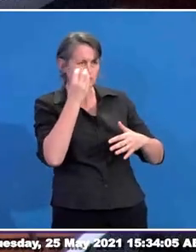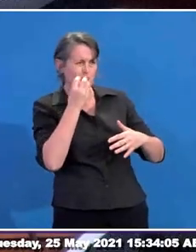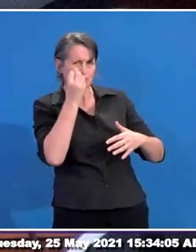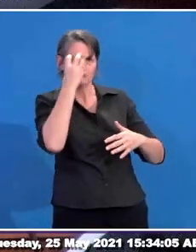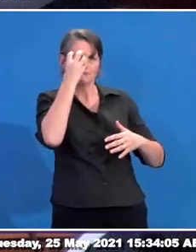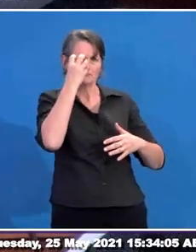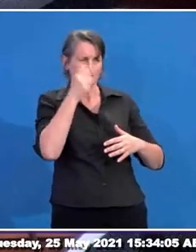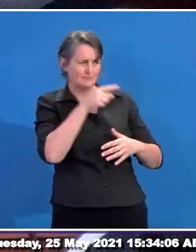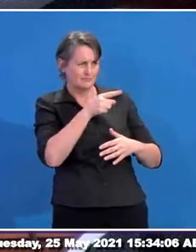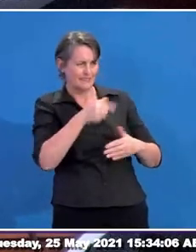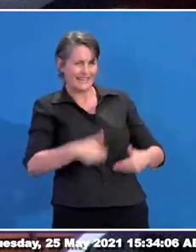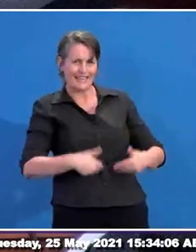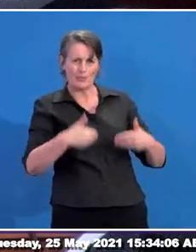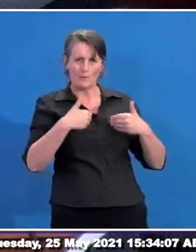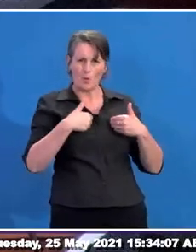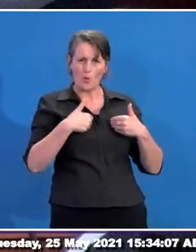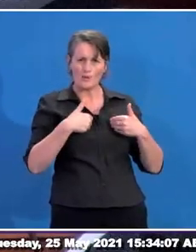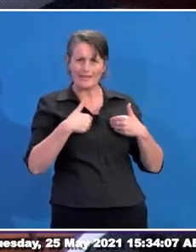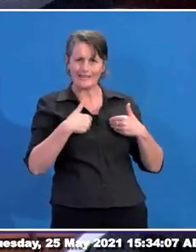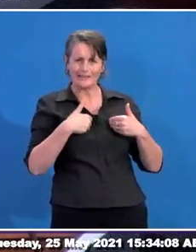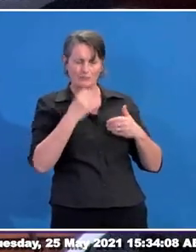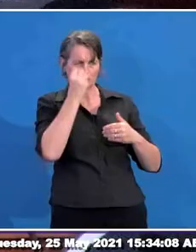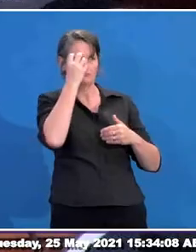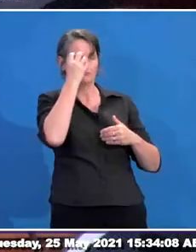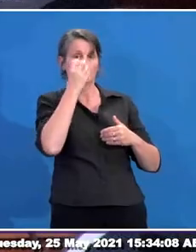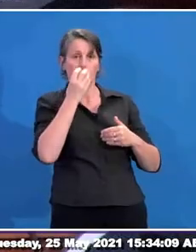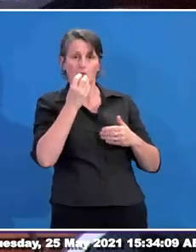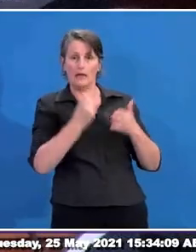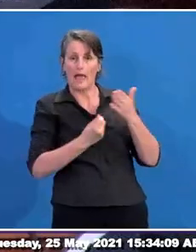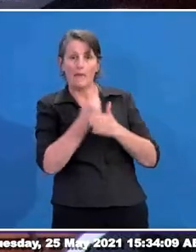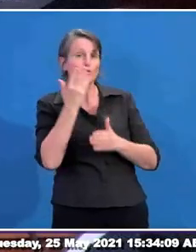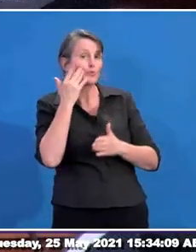the morning of Wednesday, 14 August.